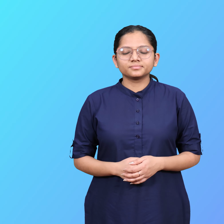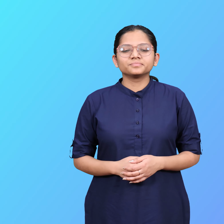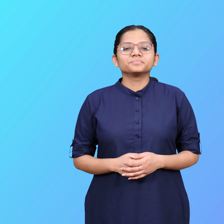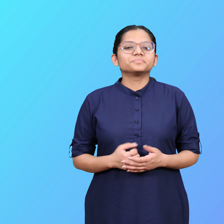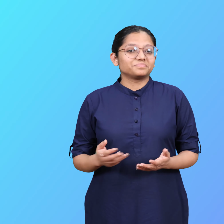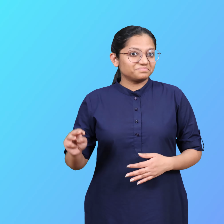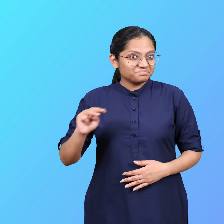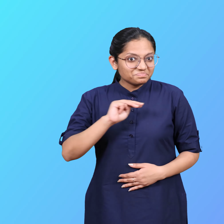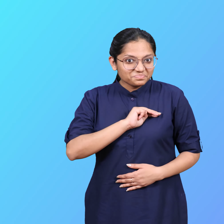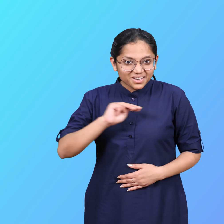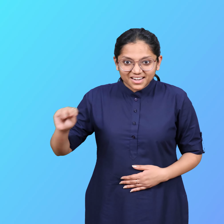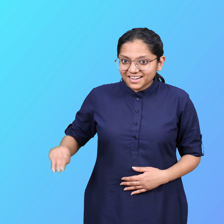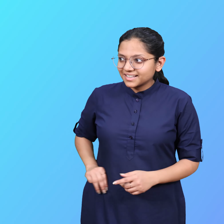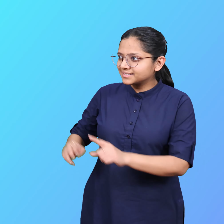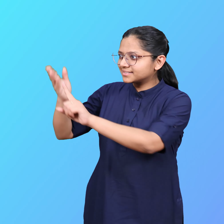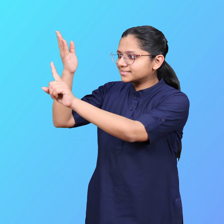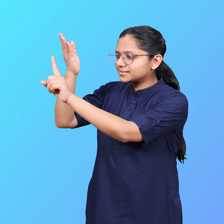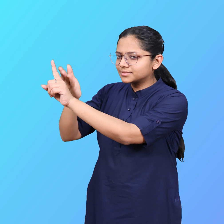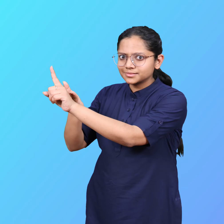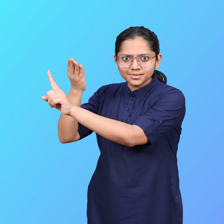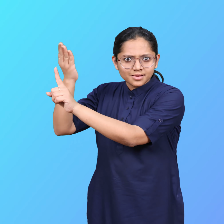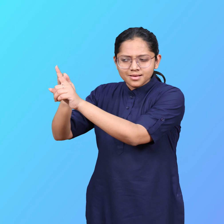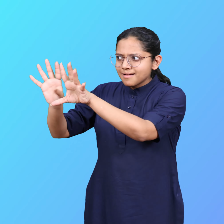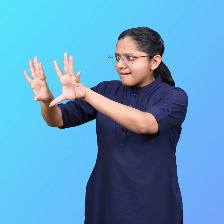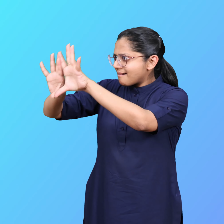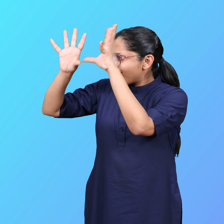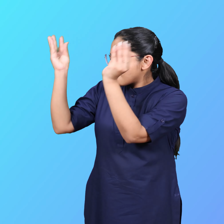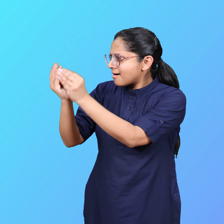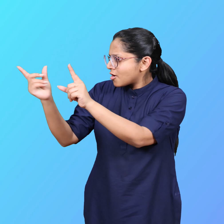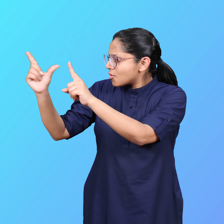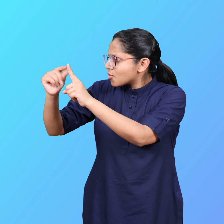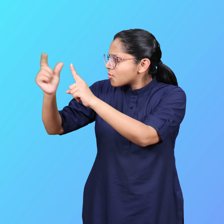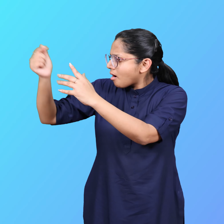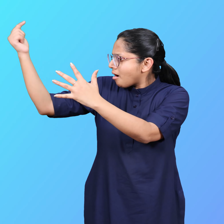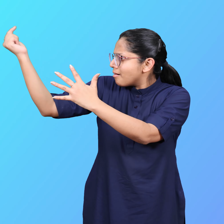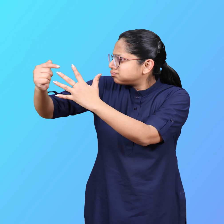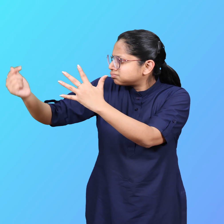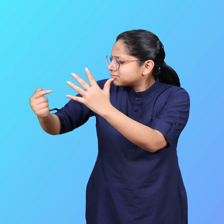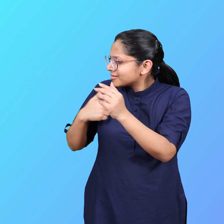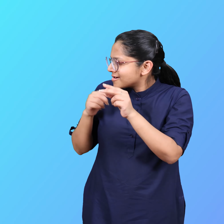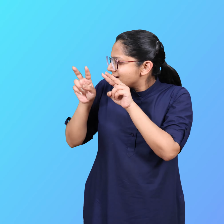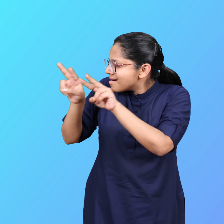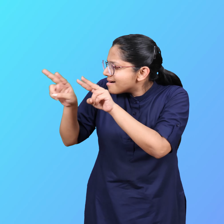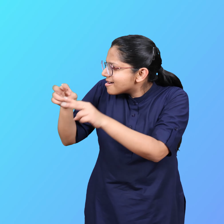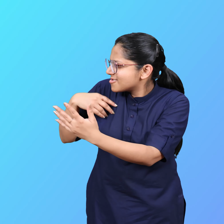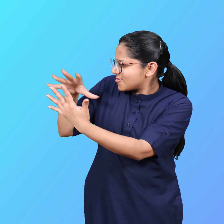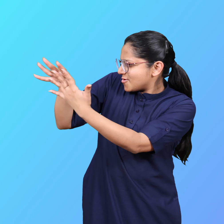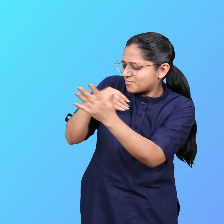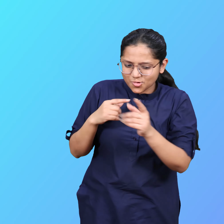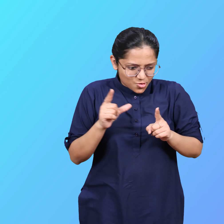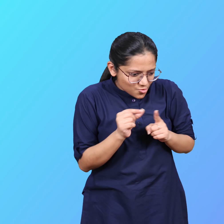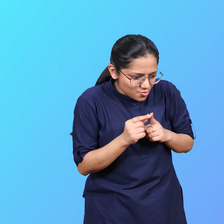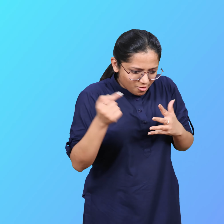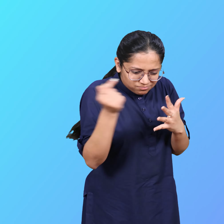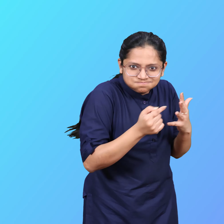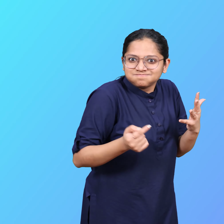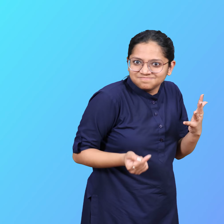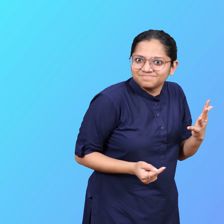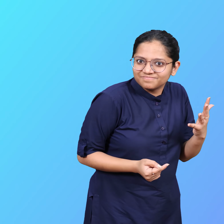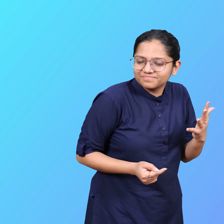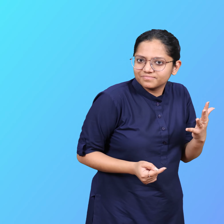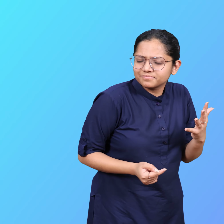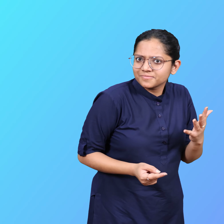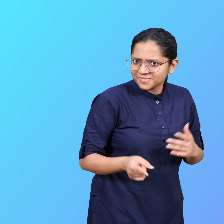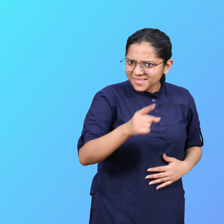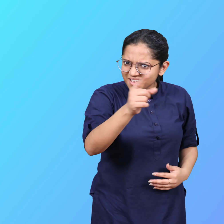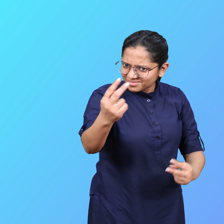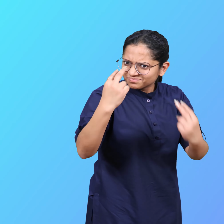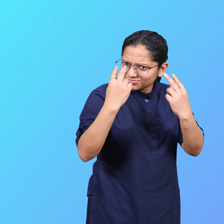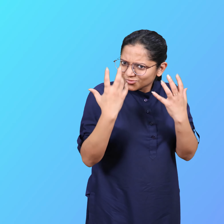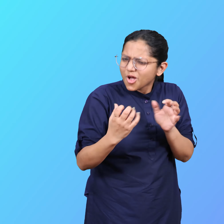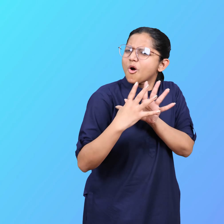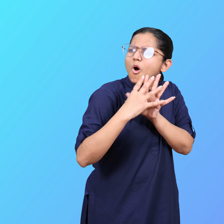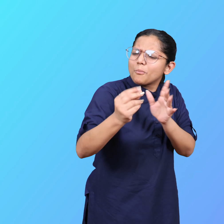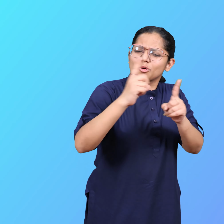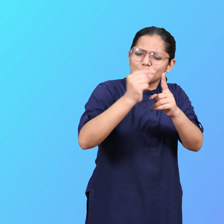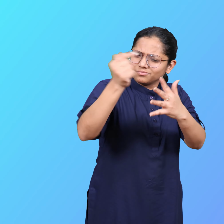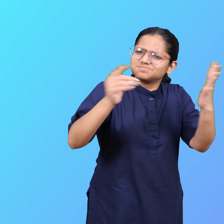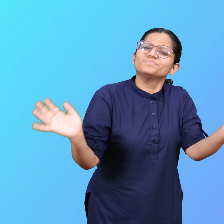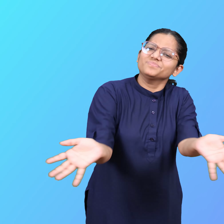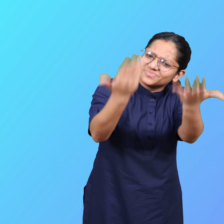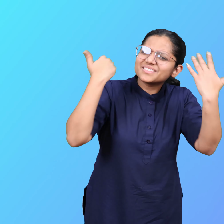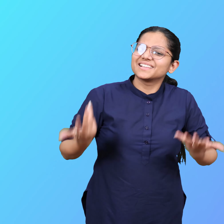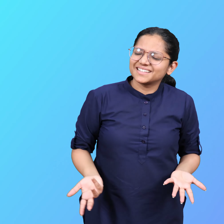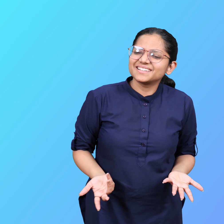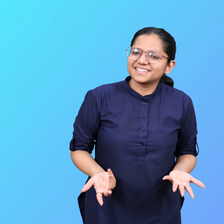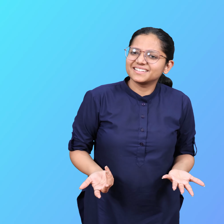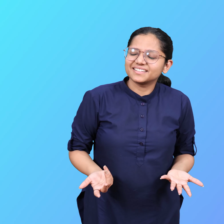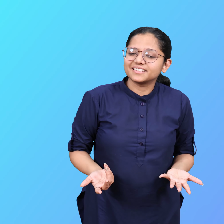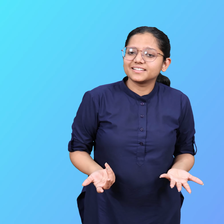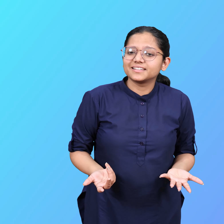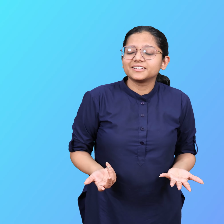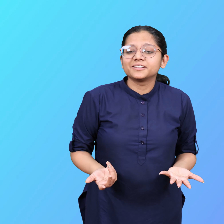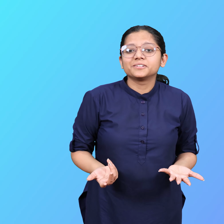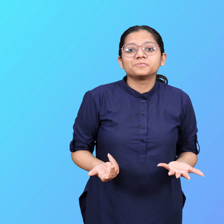Follow my example, just as I follow the example of Christ